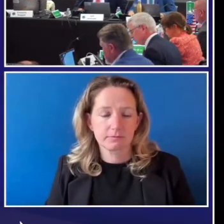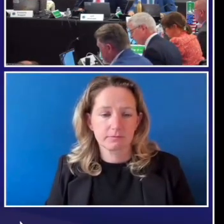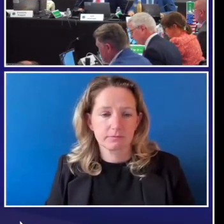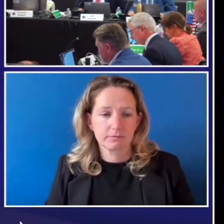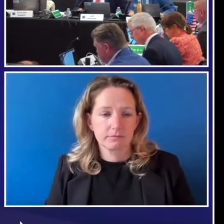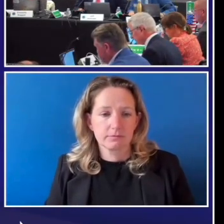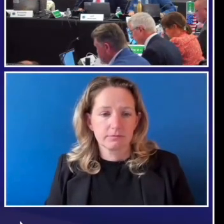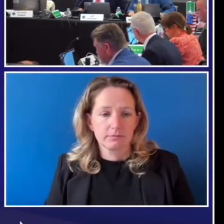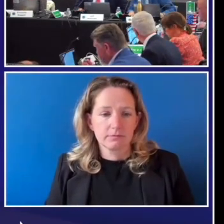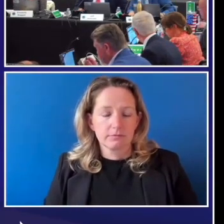It's on page 14. Yeah.